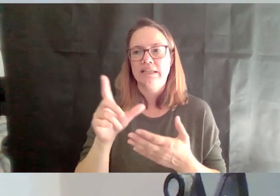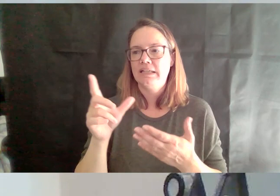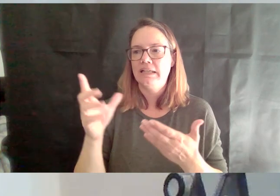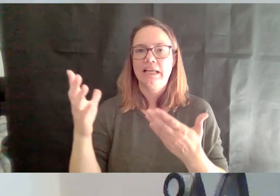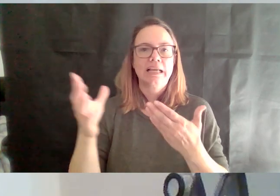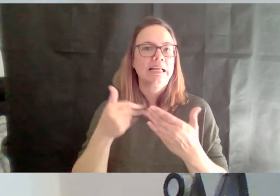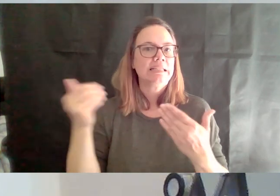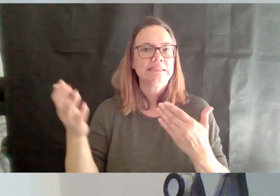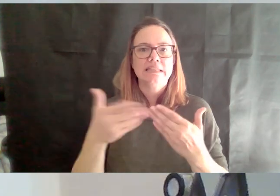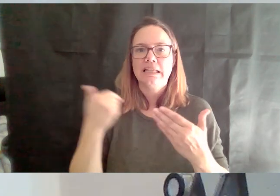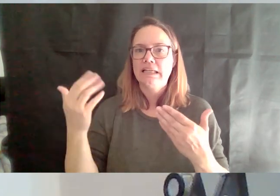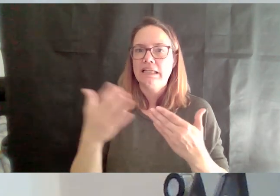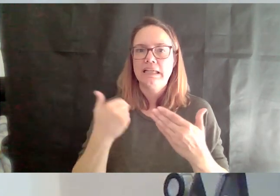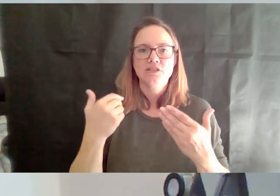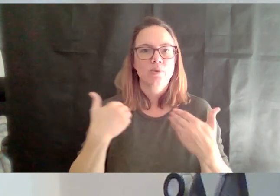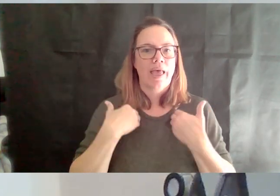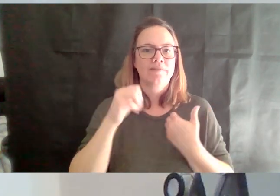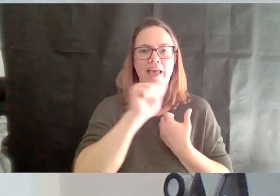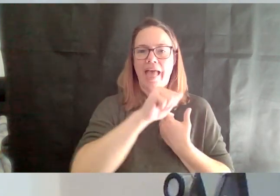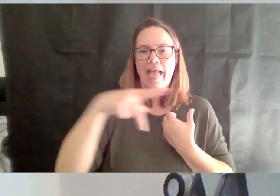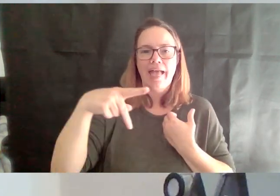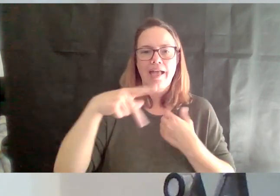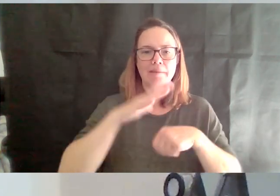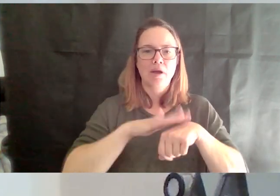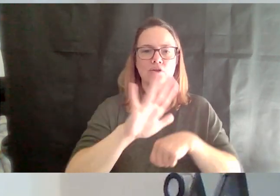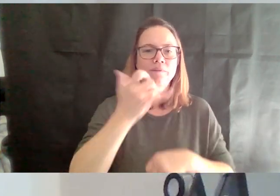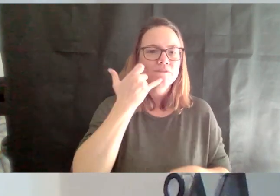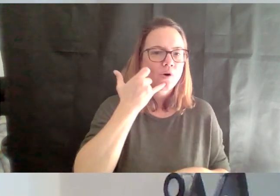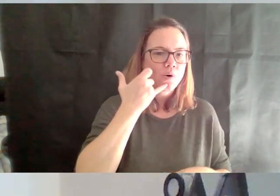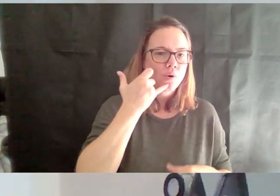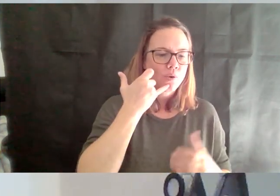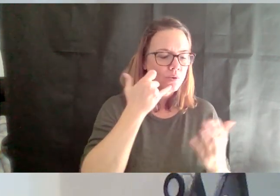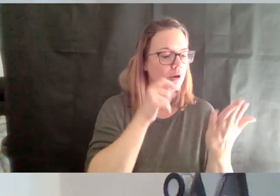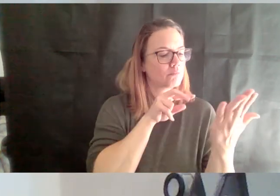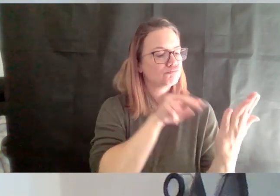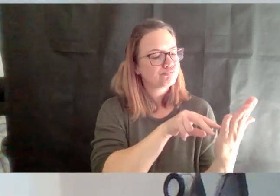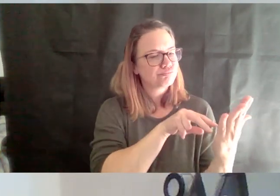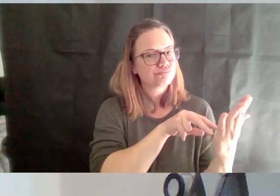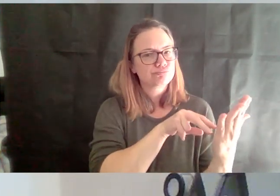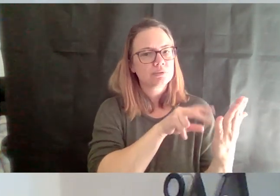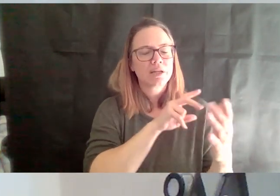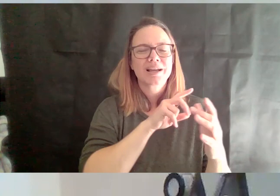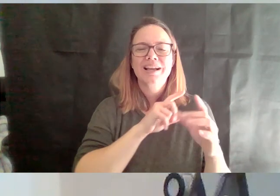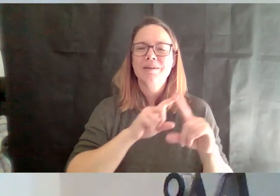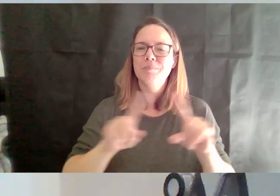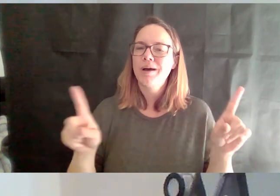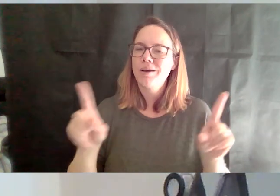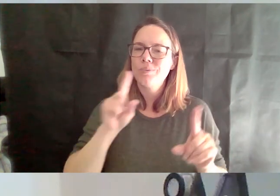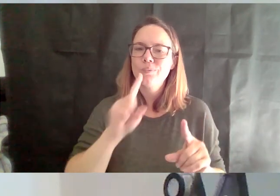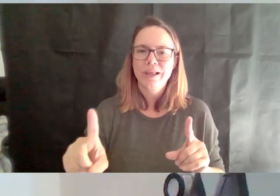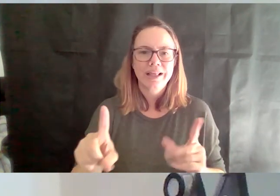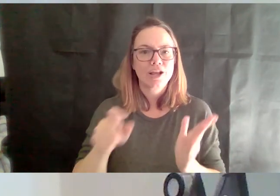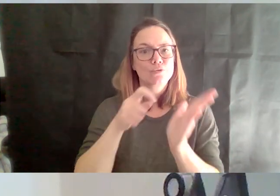and look at your checking account and just kind of wing it from that. But there is nothing like writing everything